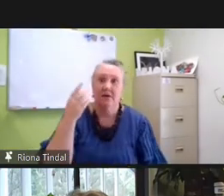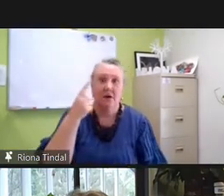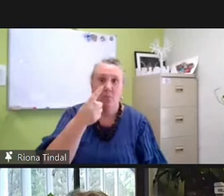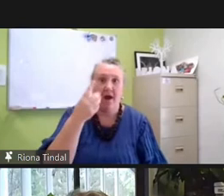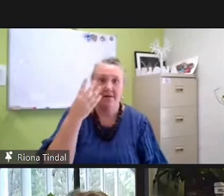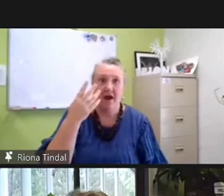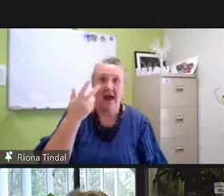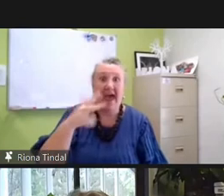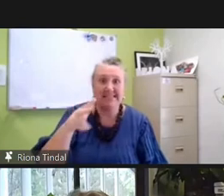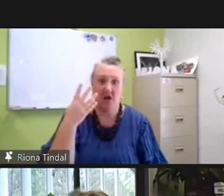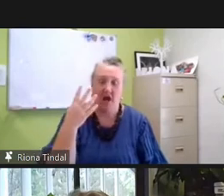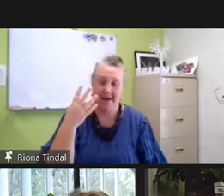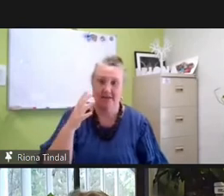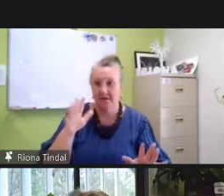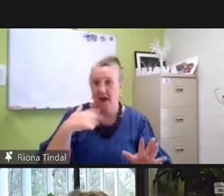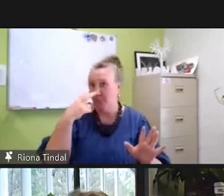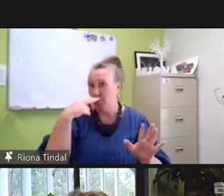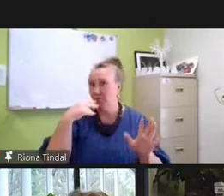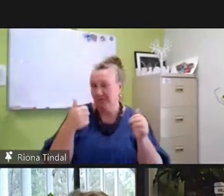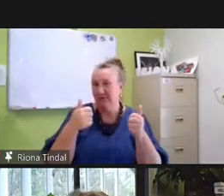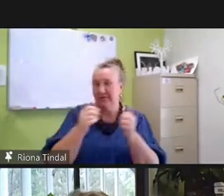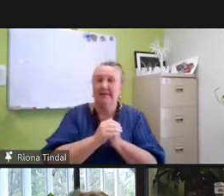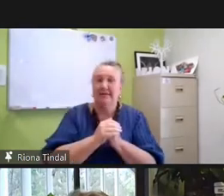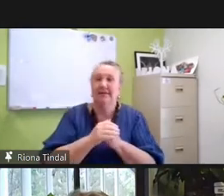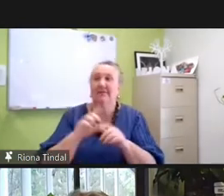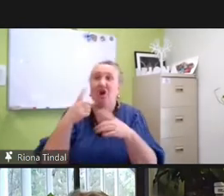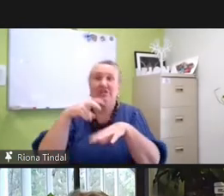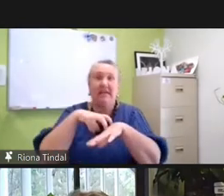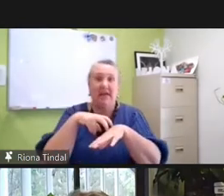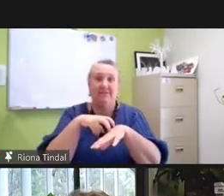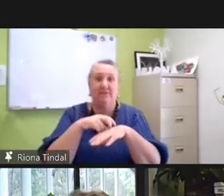Oh, sorry. No, not 1991, 1989. Apologies. Yeah, I'm a little bit older than you